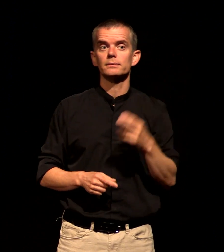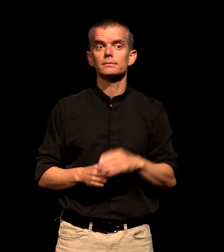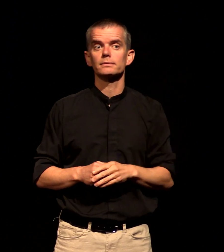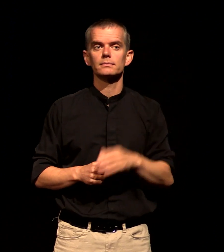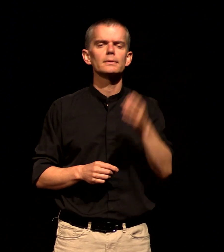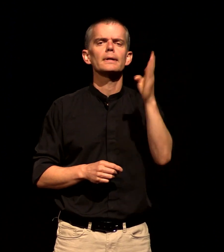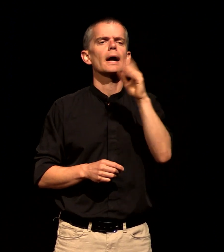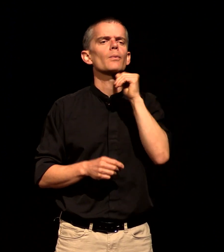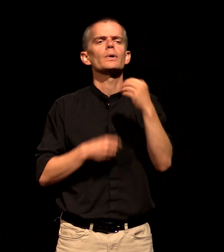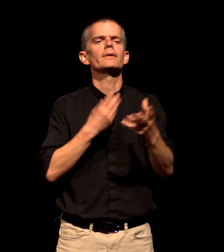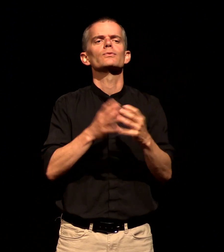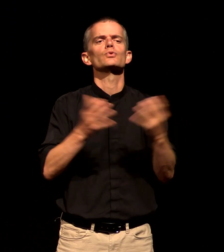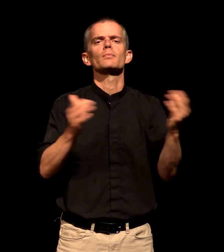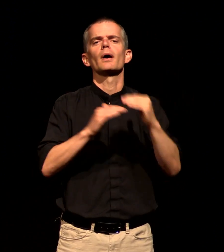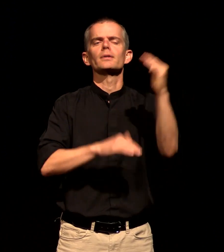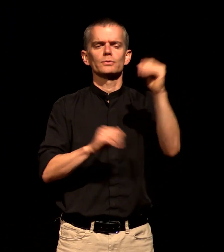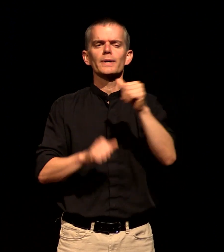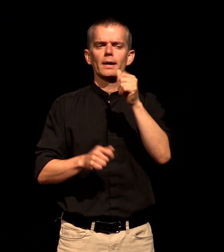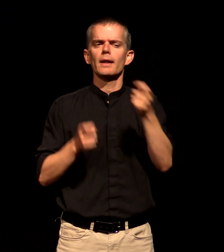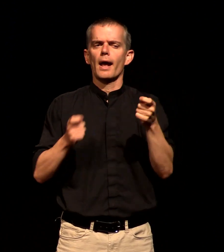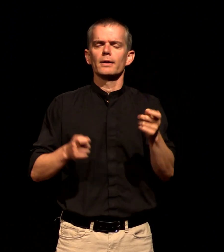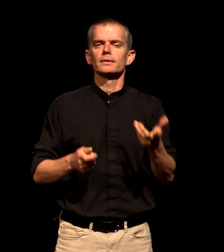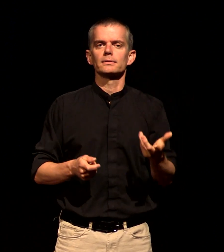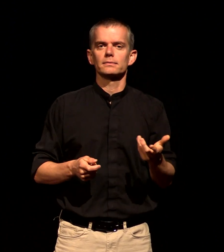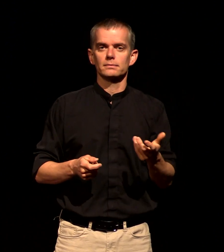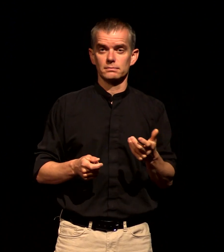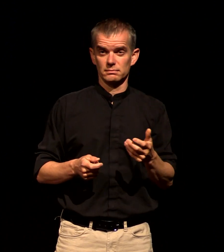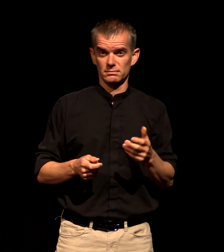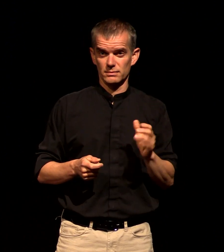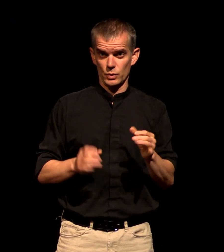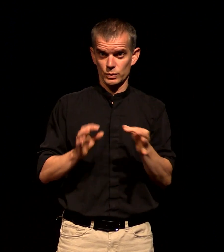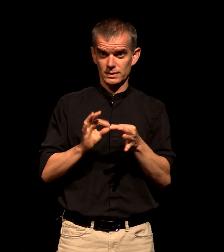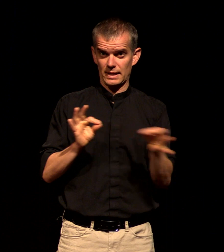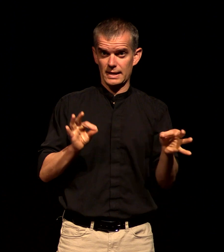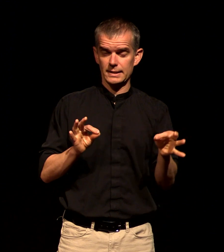well intentioned when we offer it. We can even find Bible